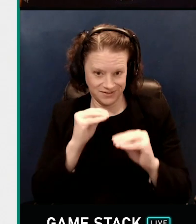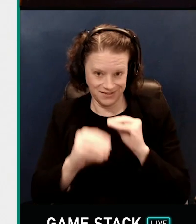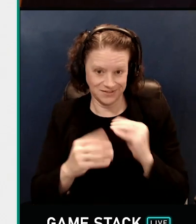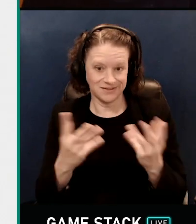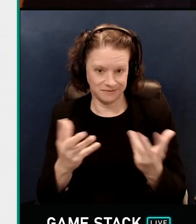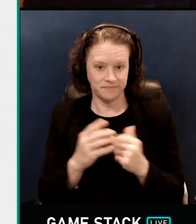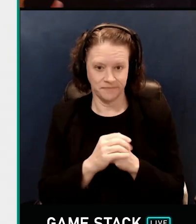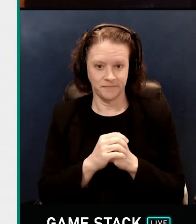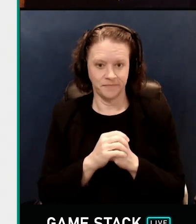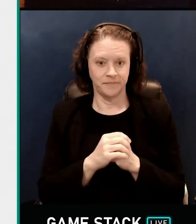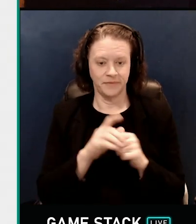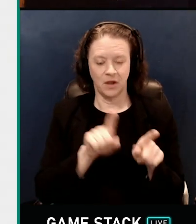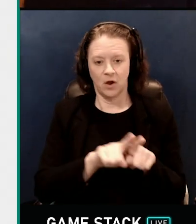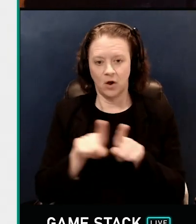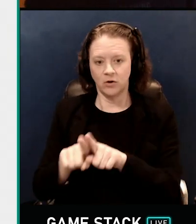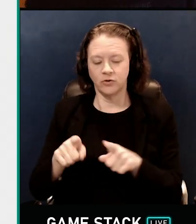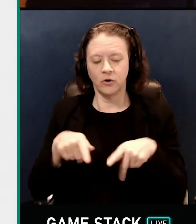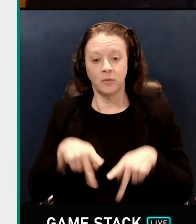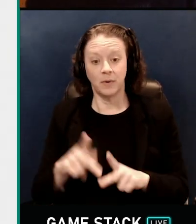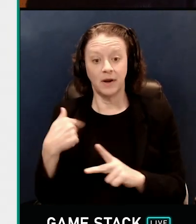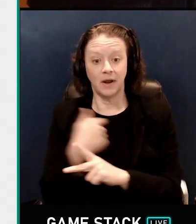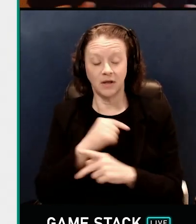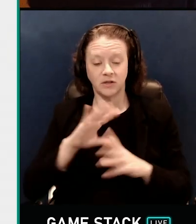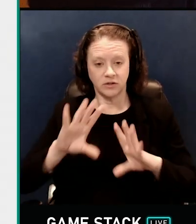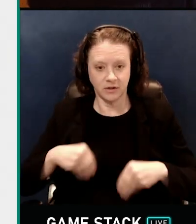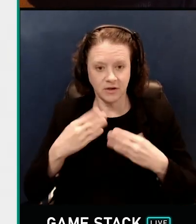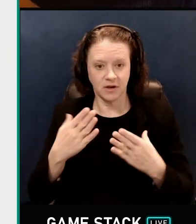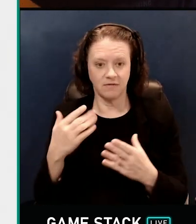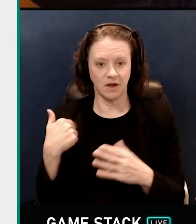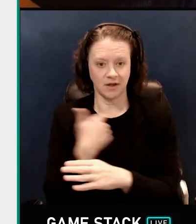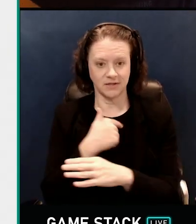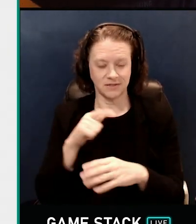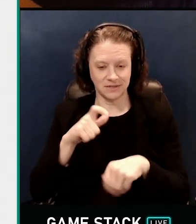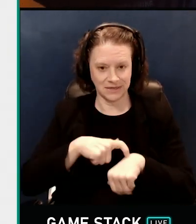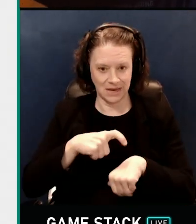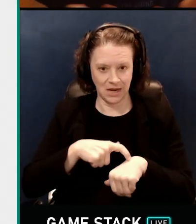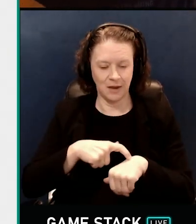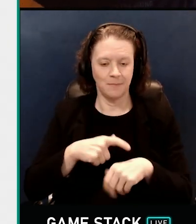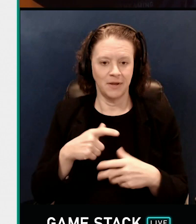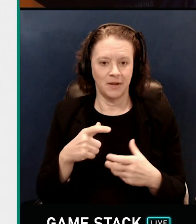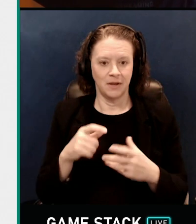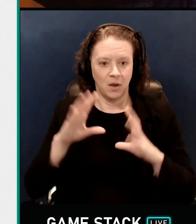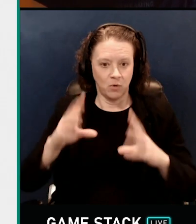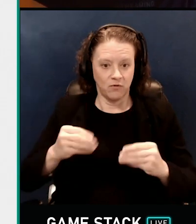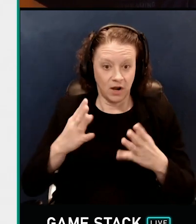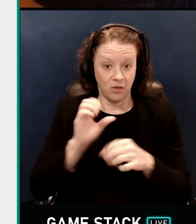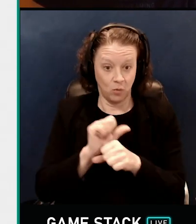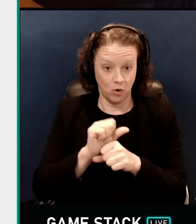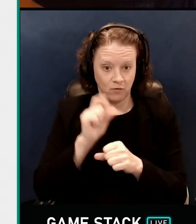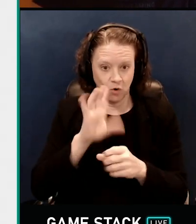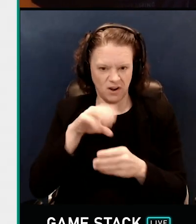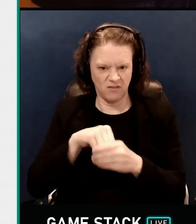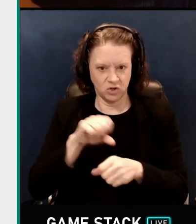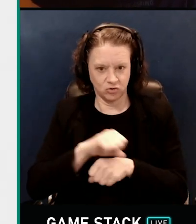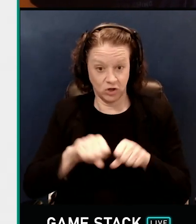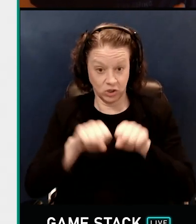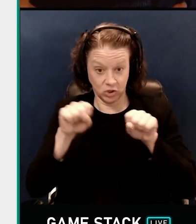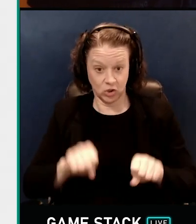It also allowed us. It gave us time like Sherry do, providing this work as an infrastructure gave us time later